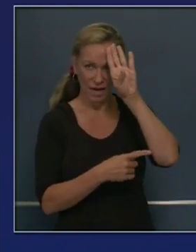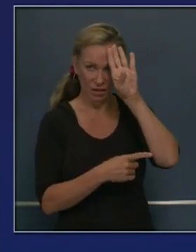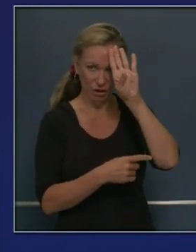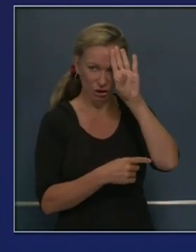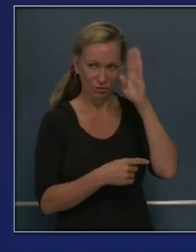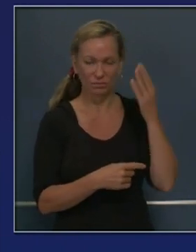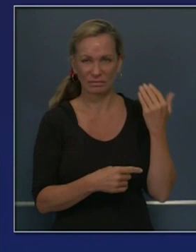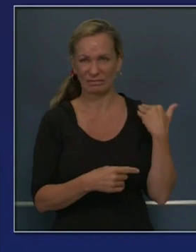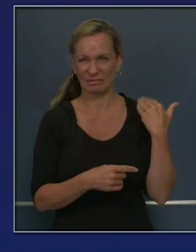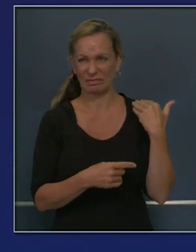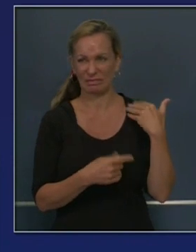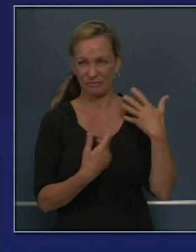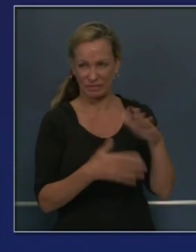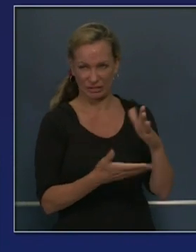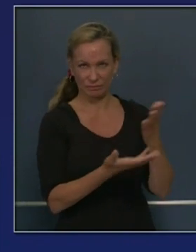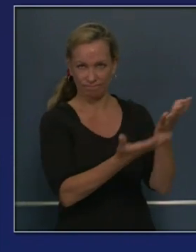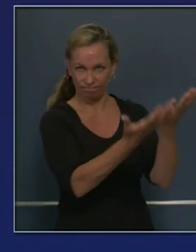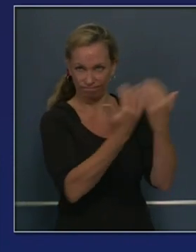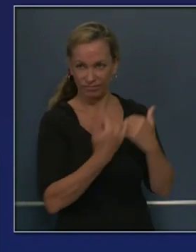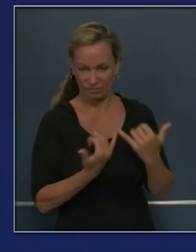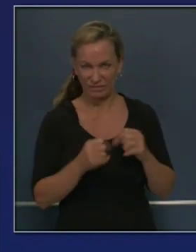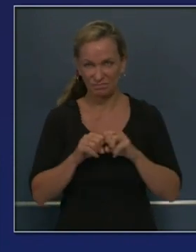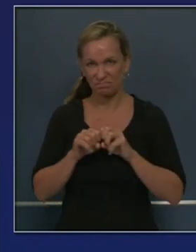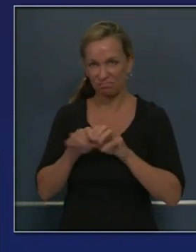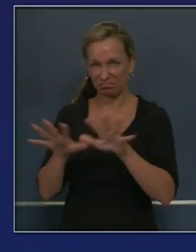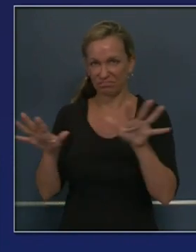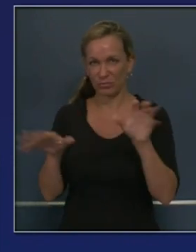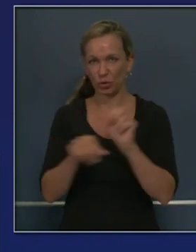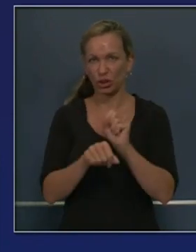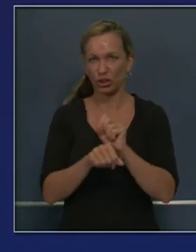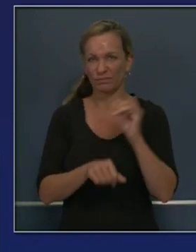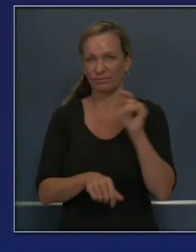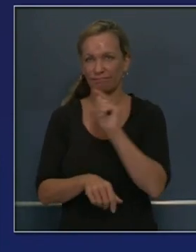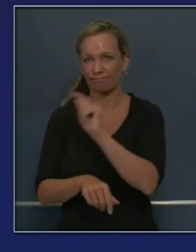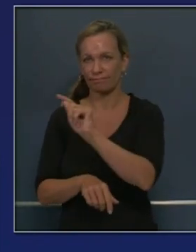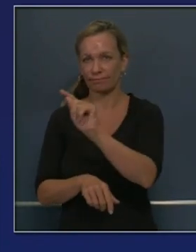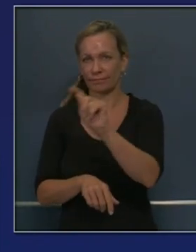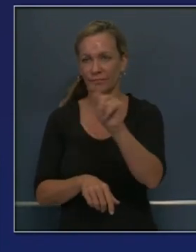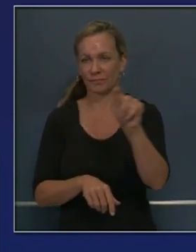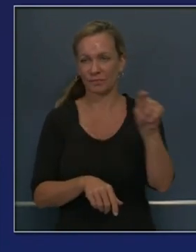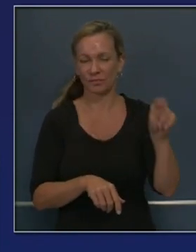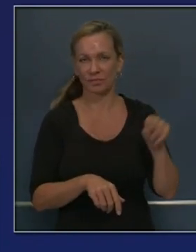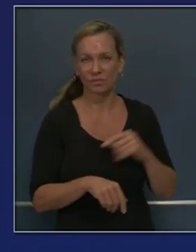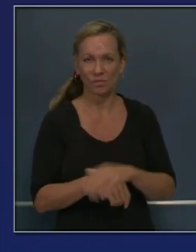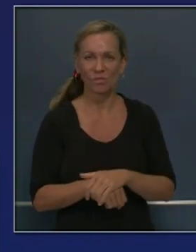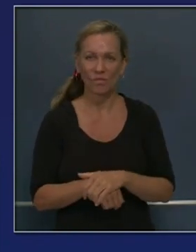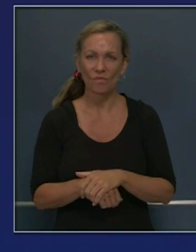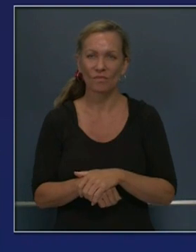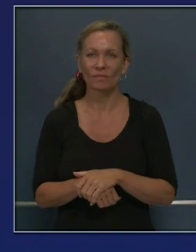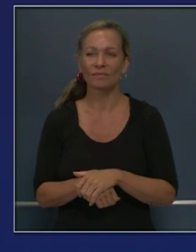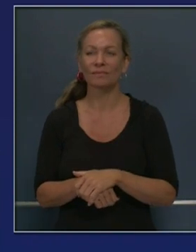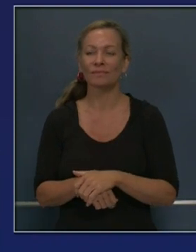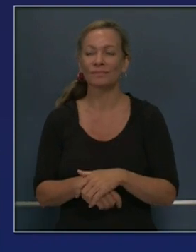GET SOME 858 NEW CAL FIRE PERSONNEL HIRED. WE HAVE NOW HAVE THEM OUT ON